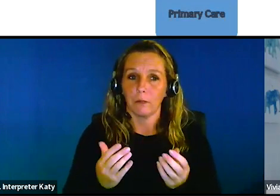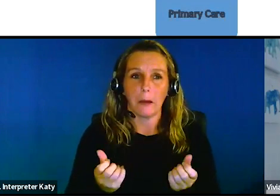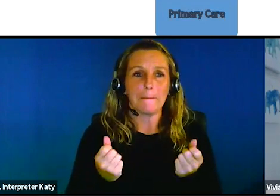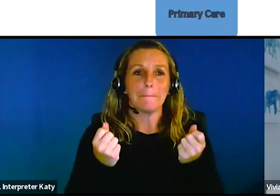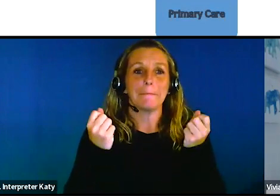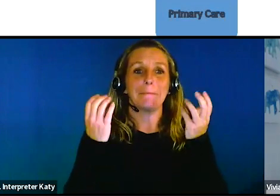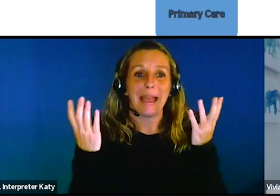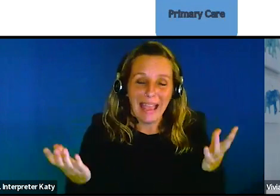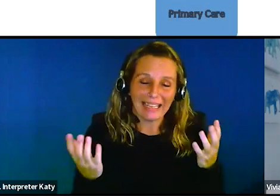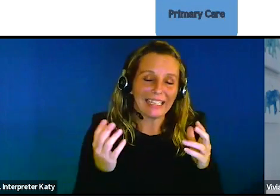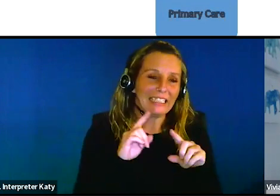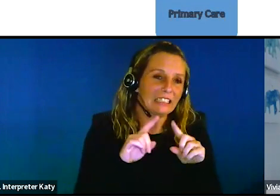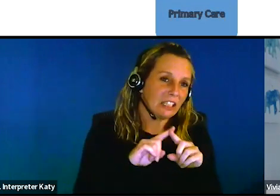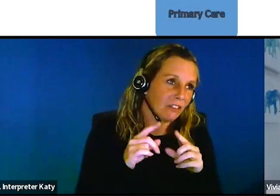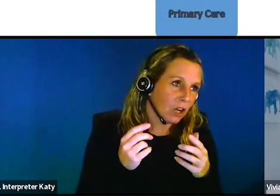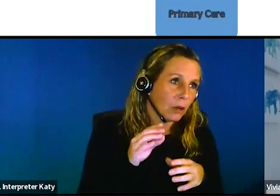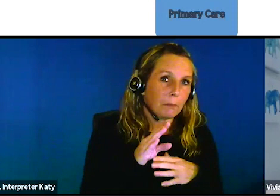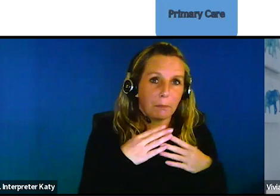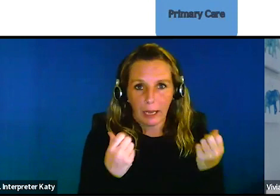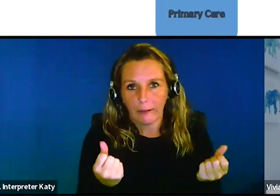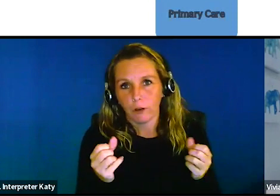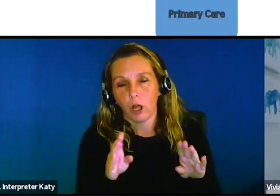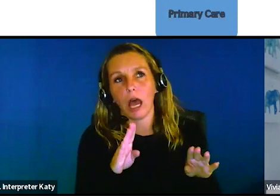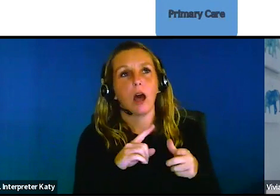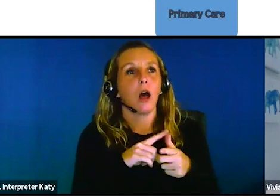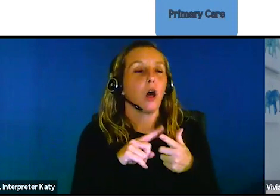behavioral health, school, transportation, faith, housing, employment,